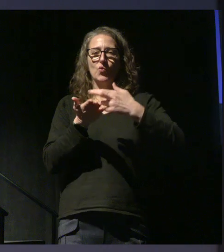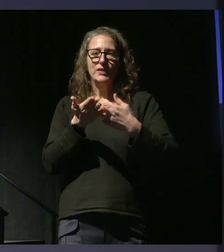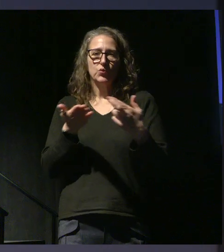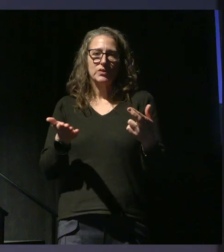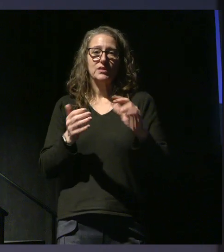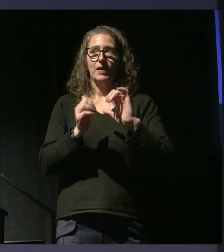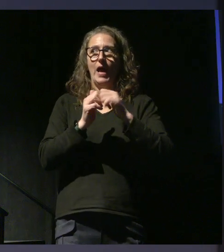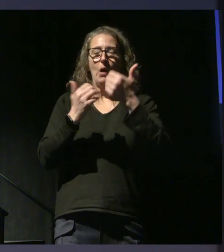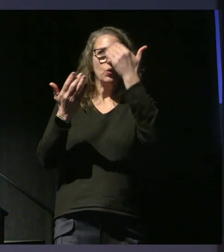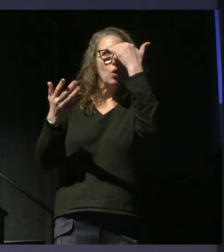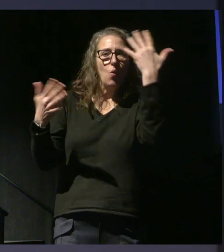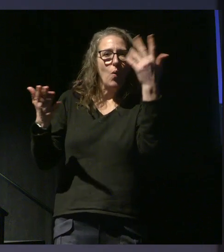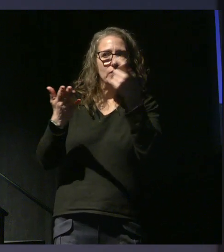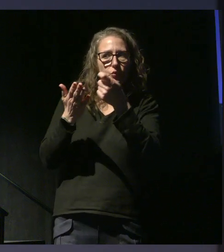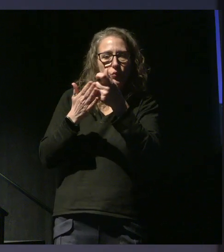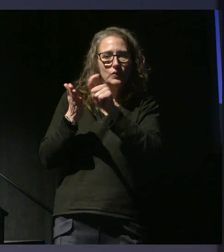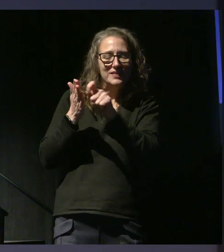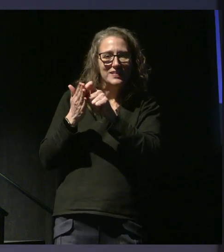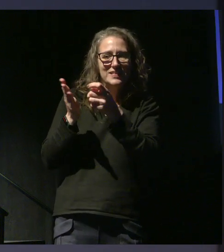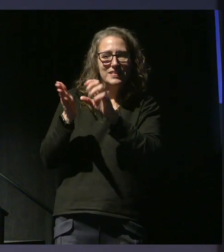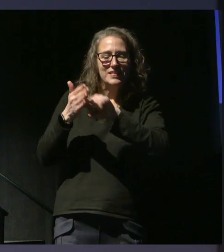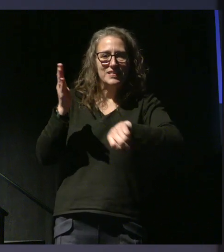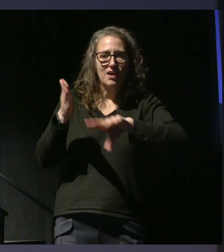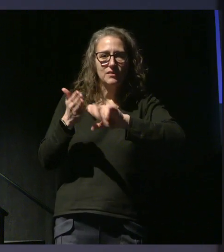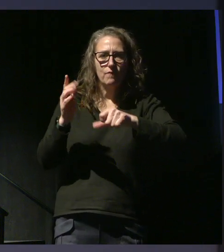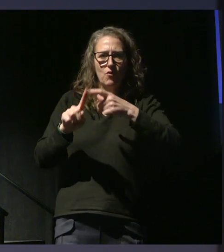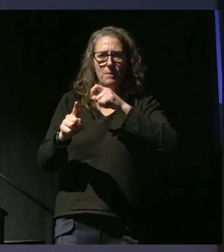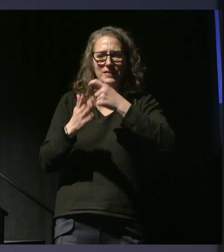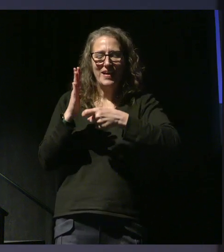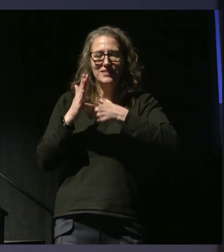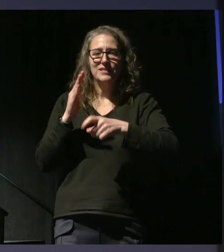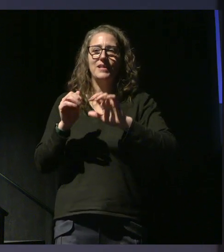from your taxes, how to navigate marketing and social media.